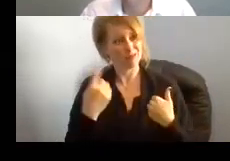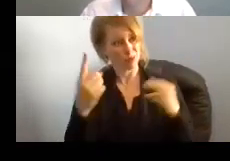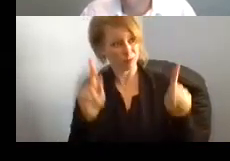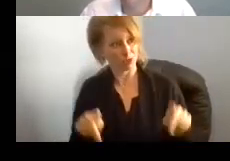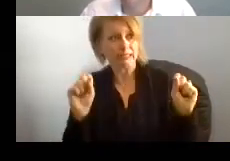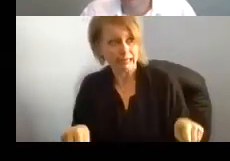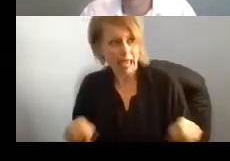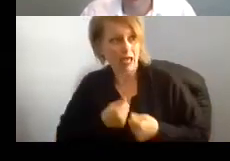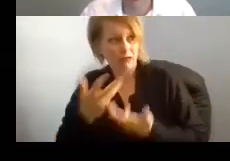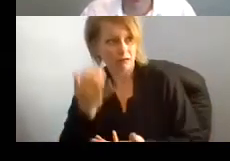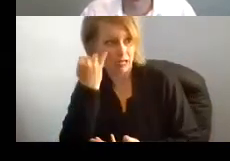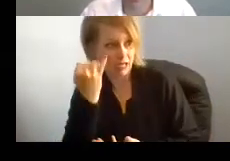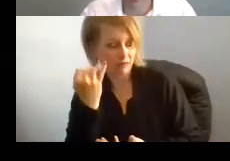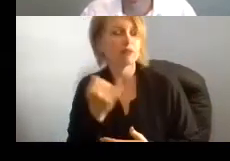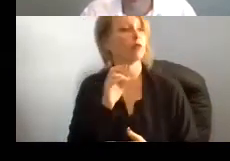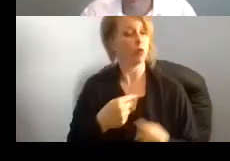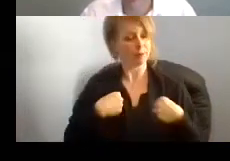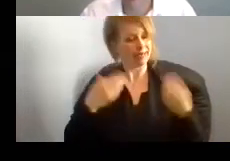And I’m here when you are ready to talk to me as well.